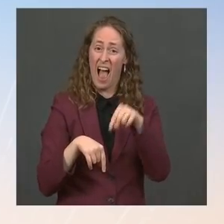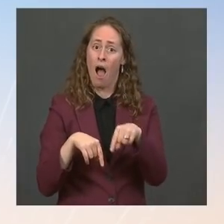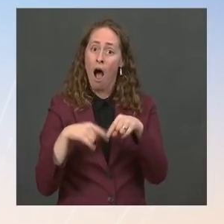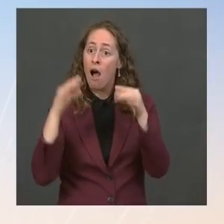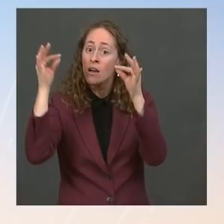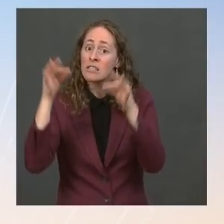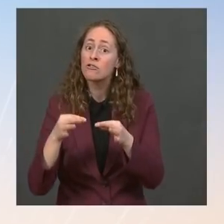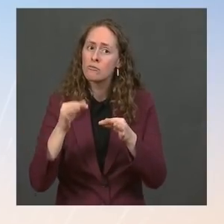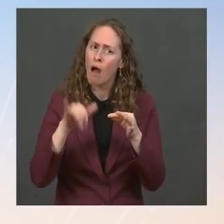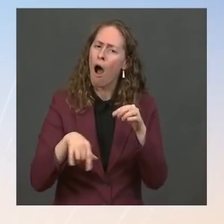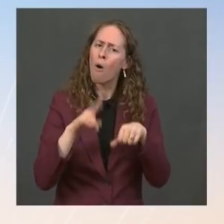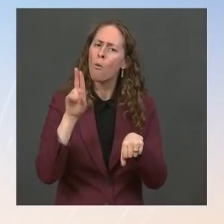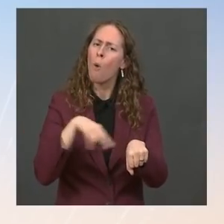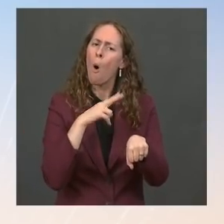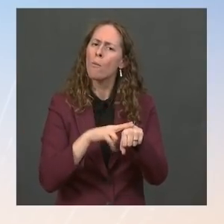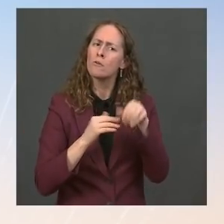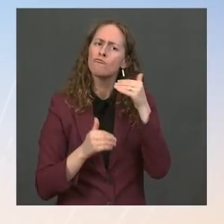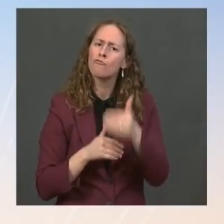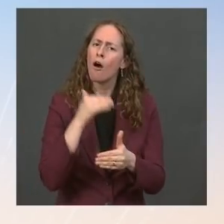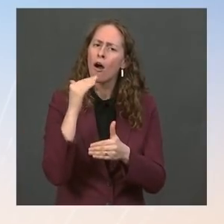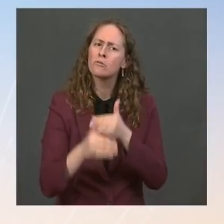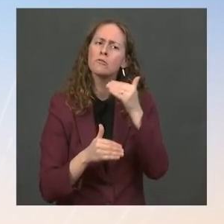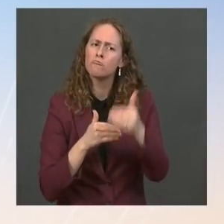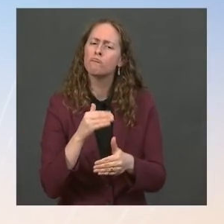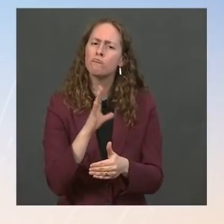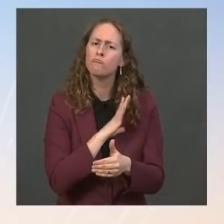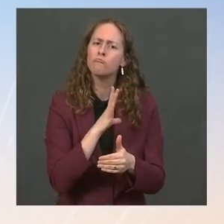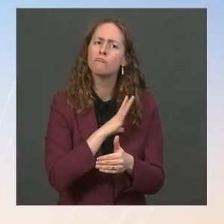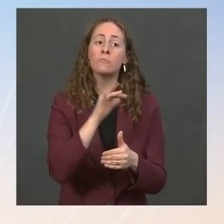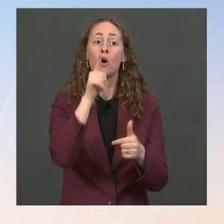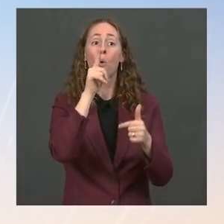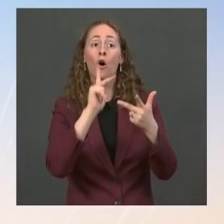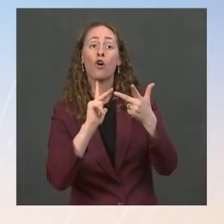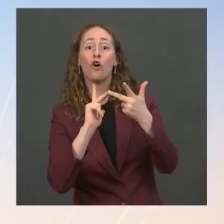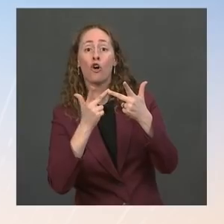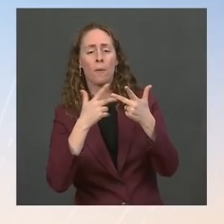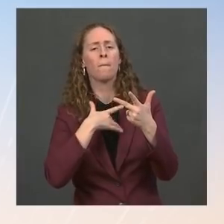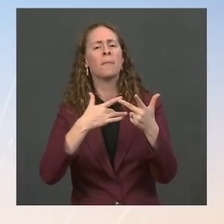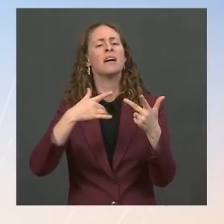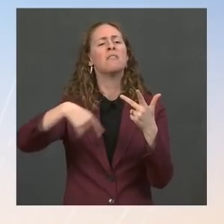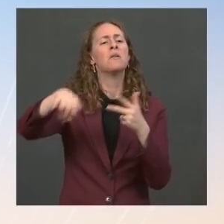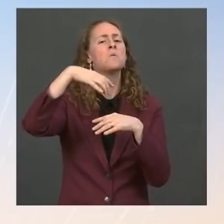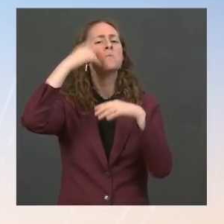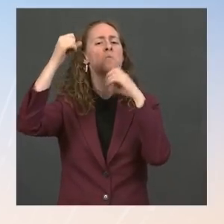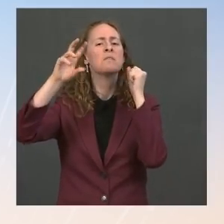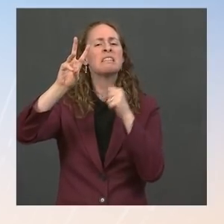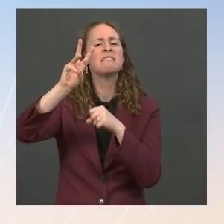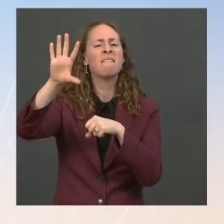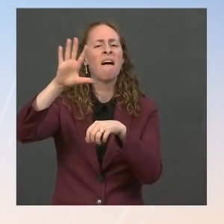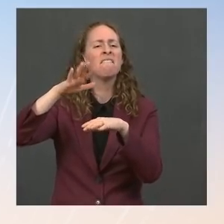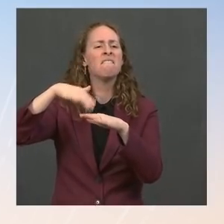to get a booster are largely people over 65, because those are people who would have had the second dose six months ago.